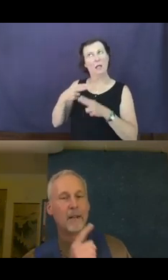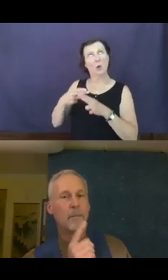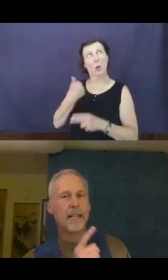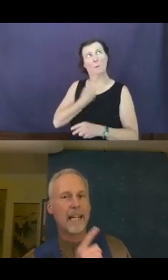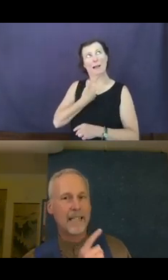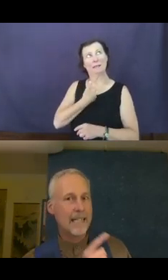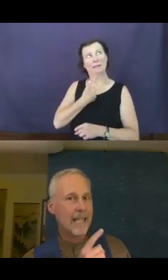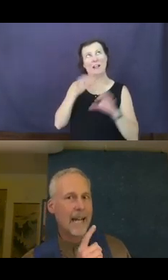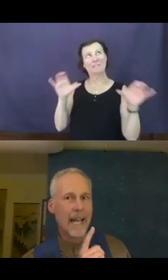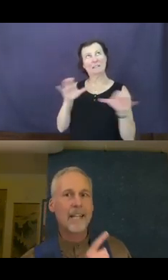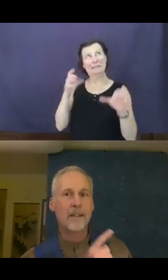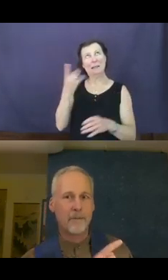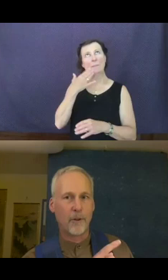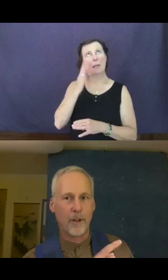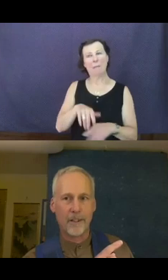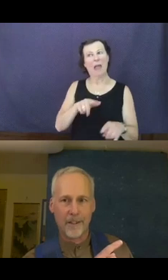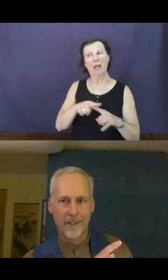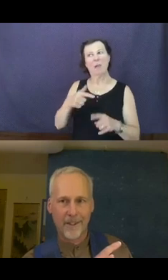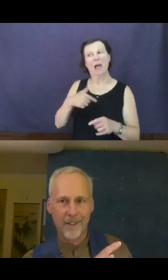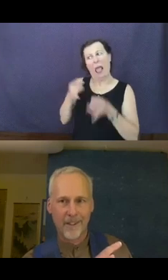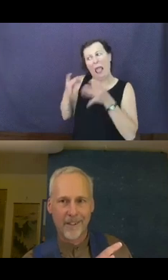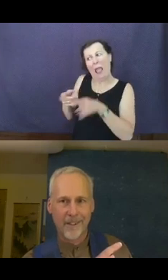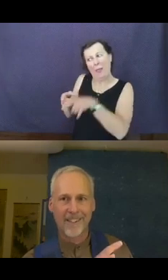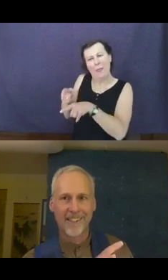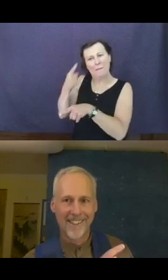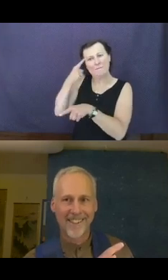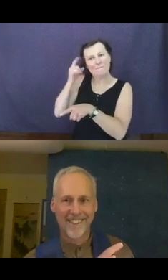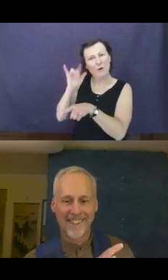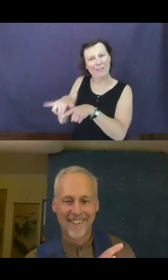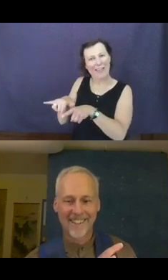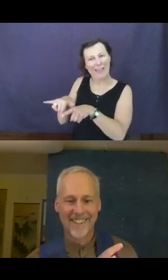but at least I hate them for it!"